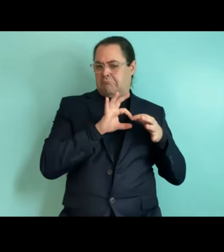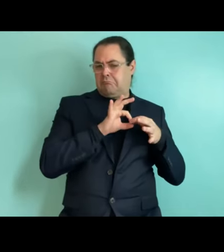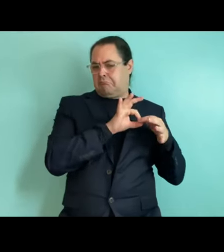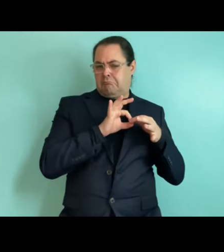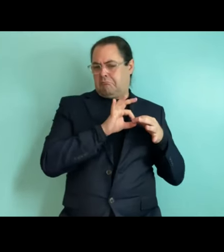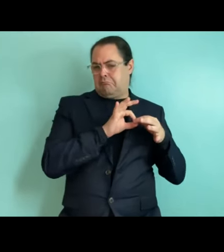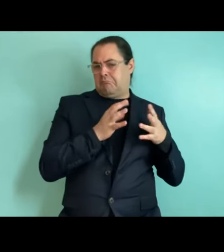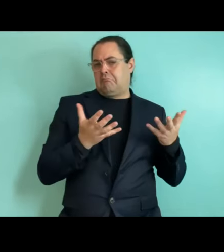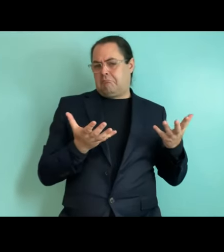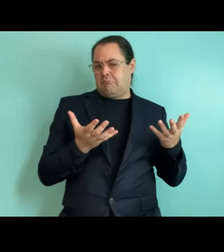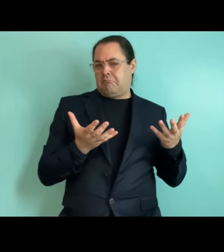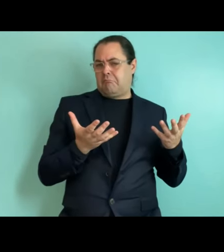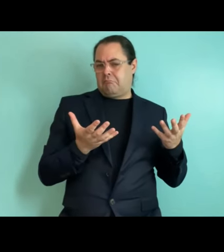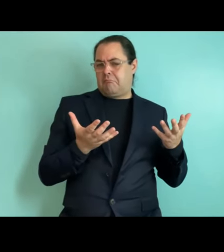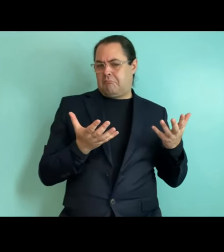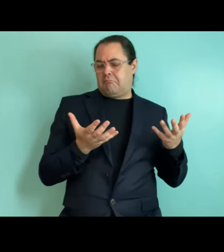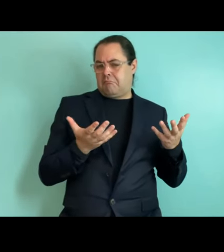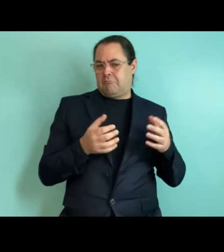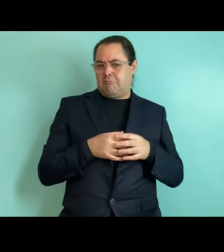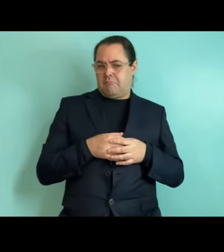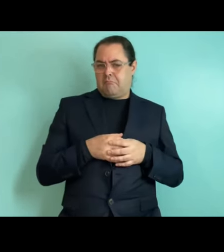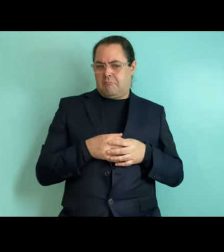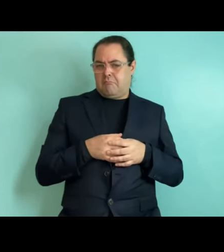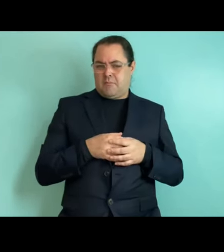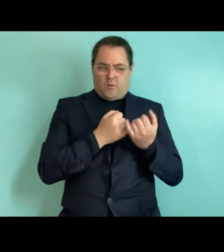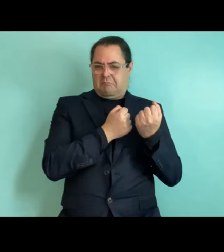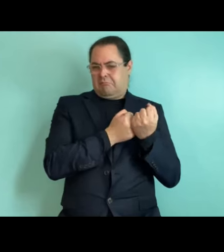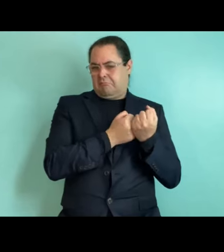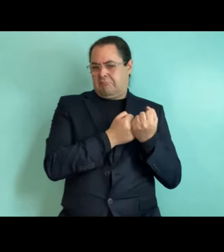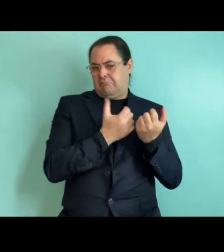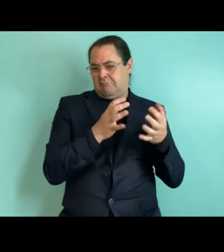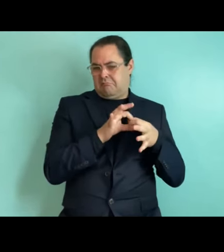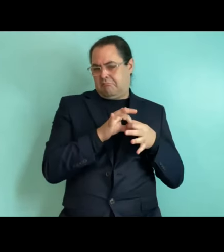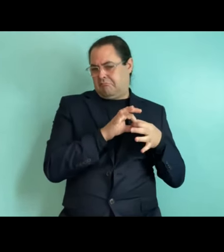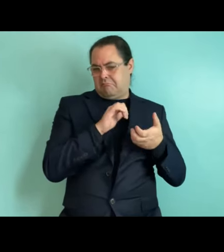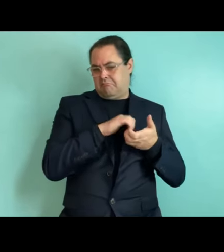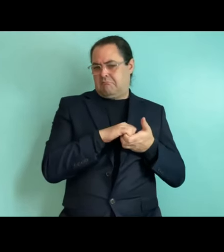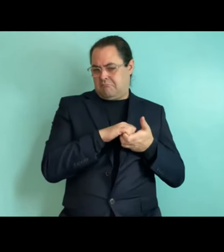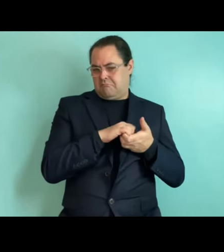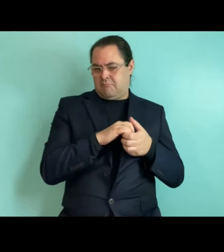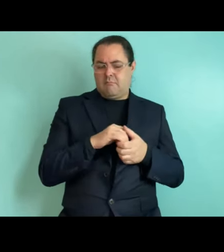is being done by DVD, because if he is described on the begin. So, They're all of if you can't